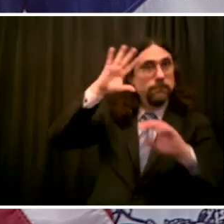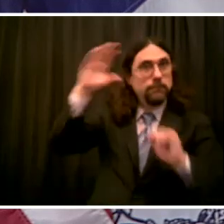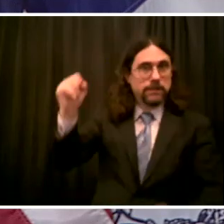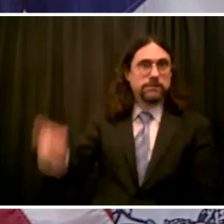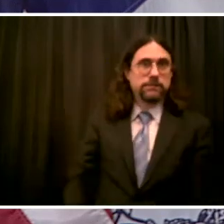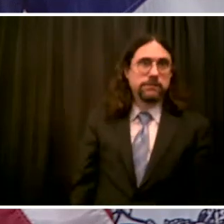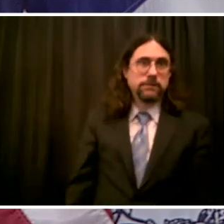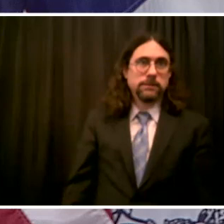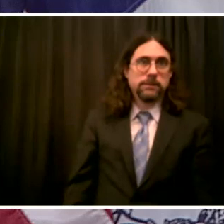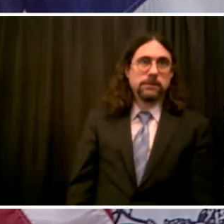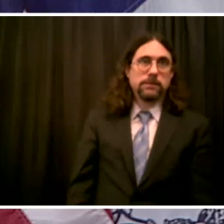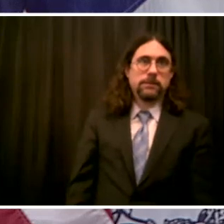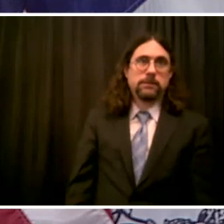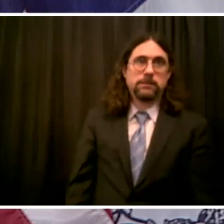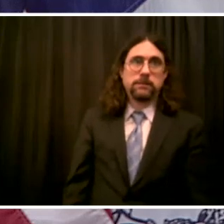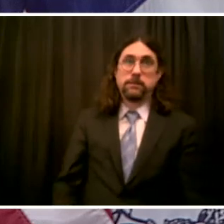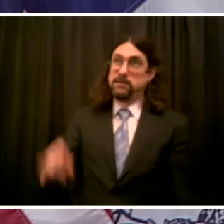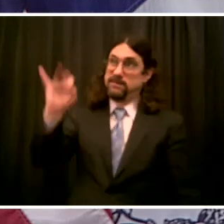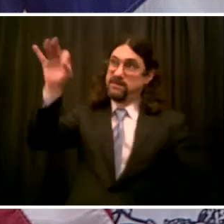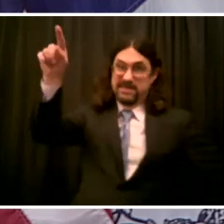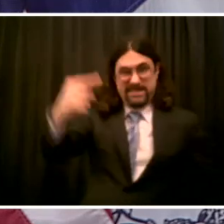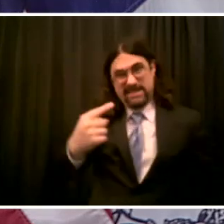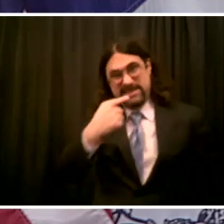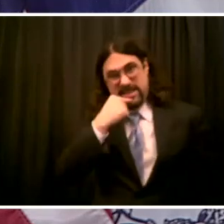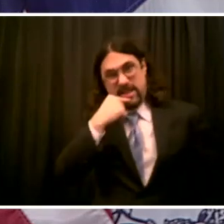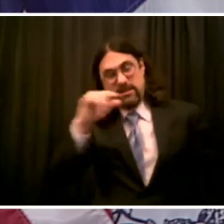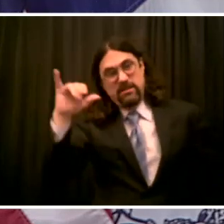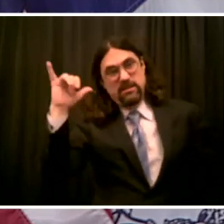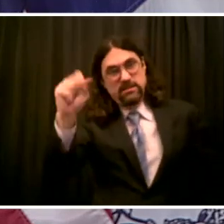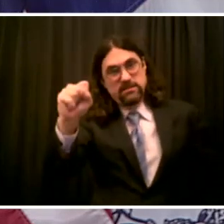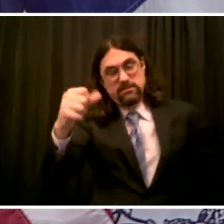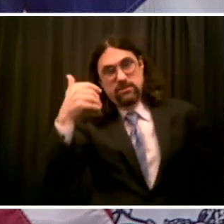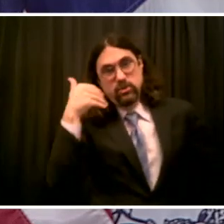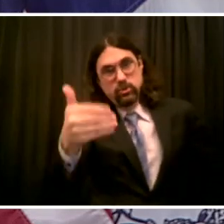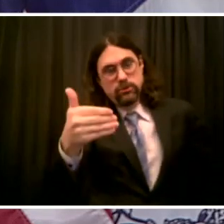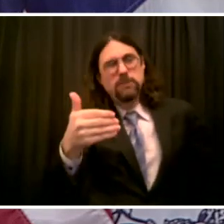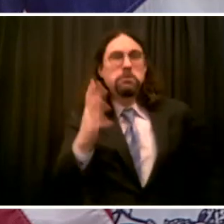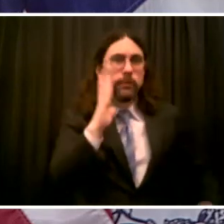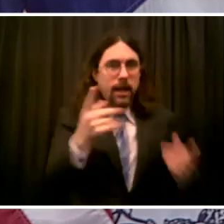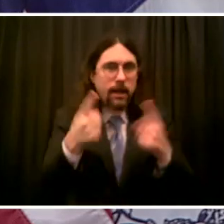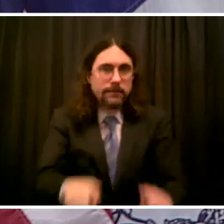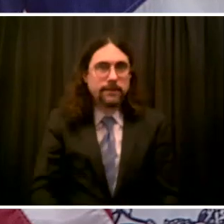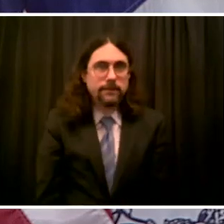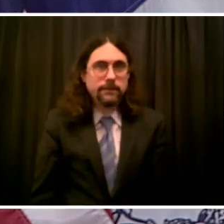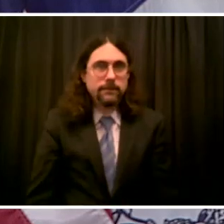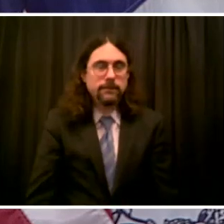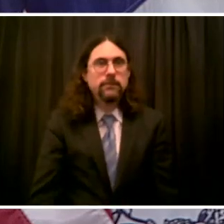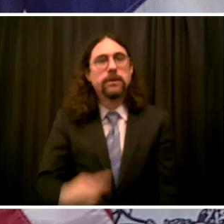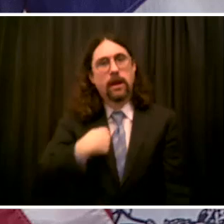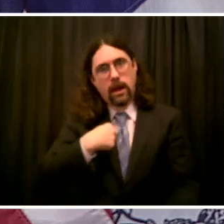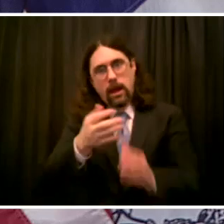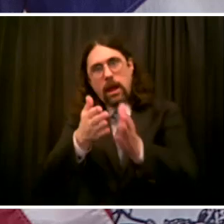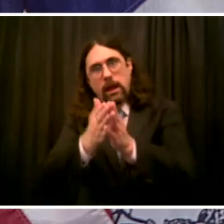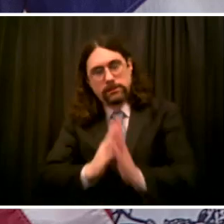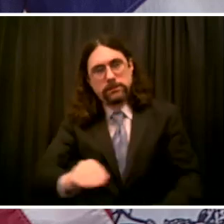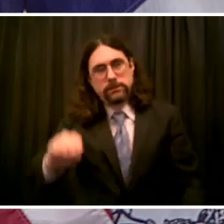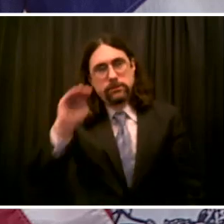IF PRESIDENT TRUMP AC,TSF I PRESIDENT TRUMP SPEAKS OUT, THE SENATE WILL FOLLOW. SO, MR.P RIESDT,EN